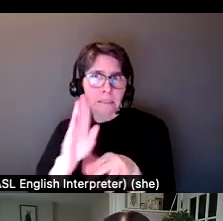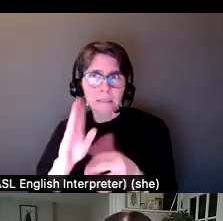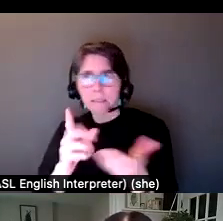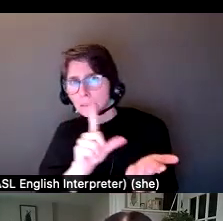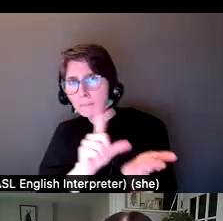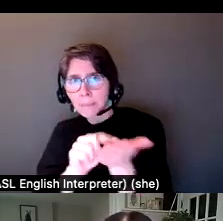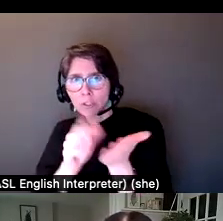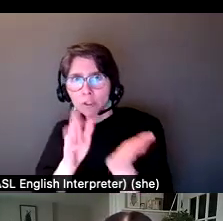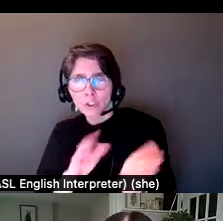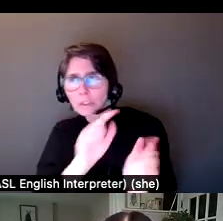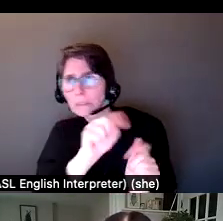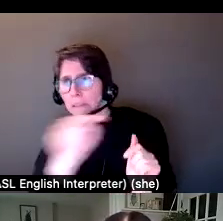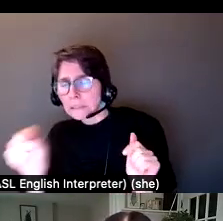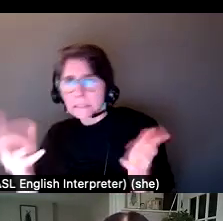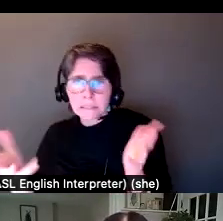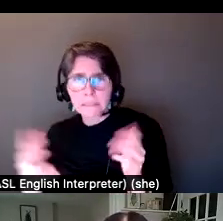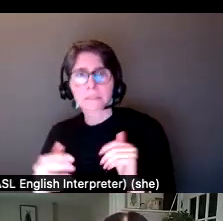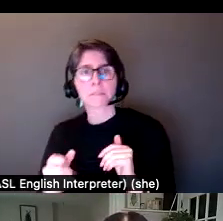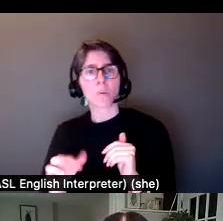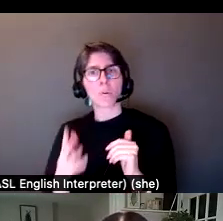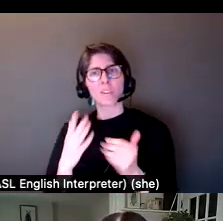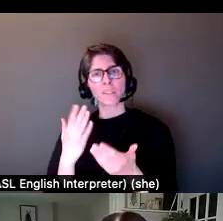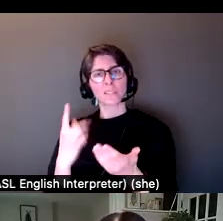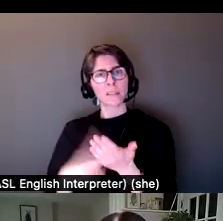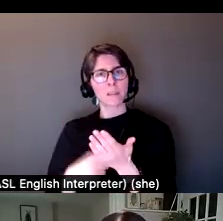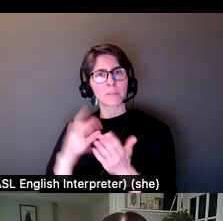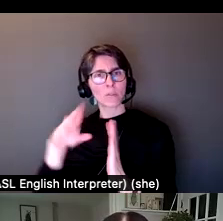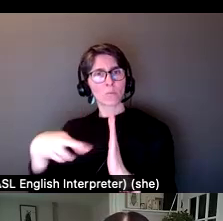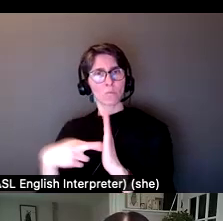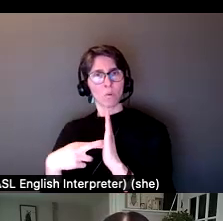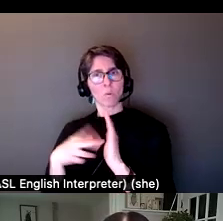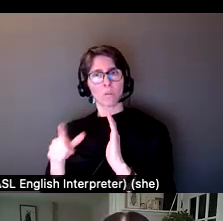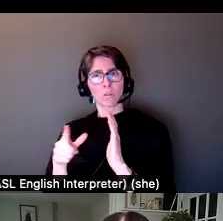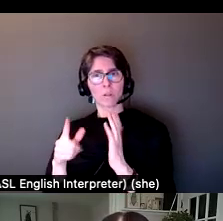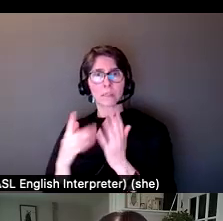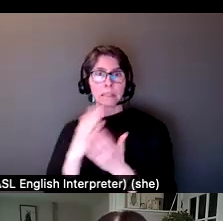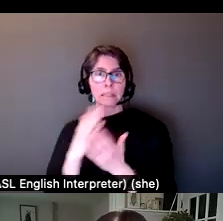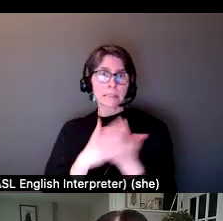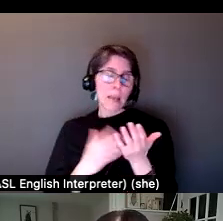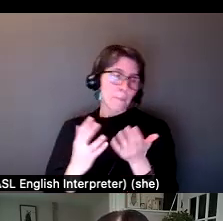more generalised roles, they may get some of their annual wages from industry outside of